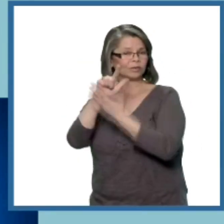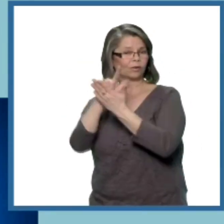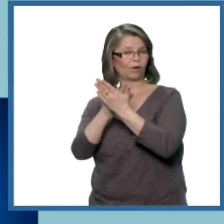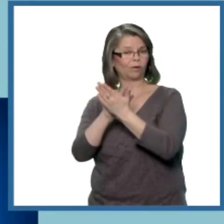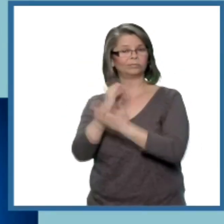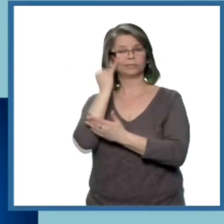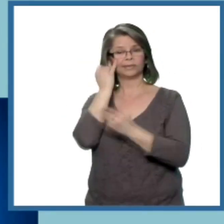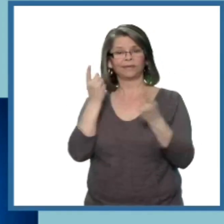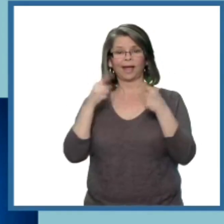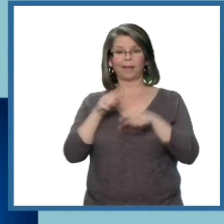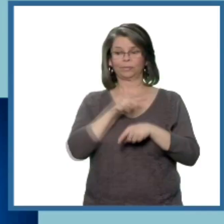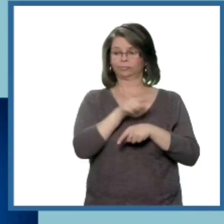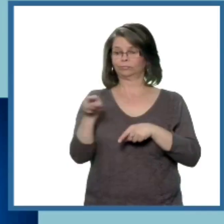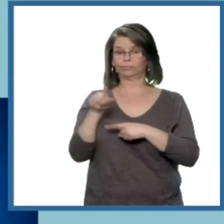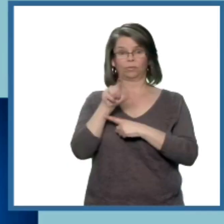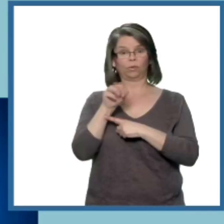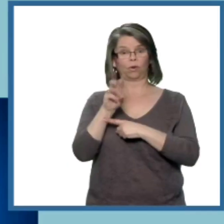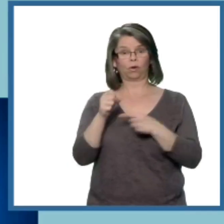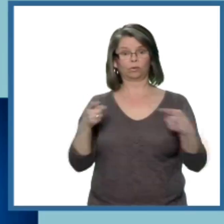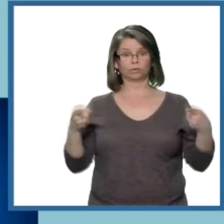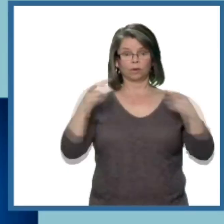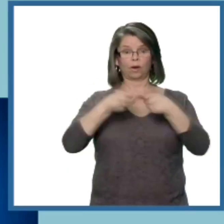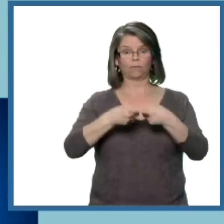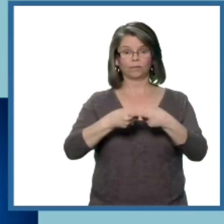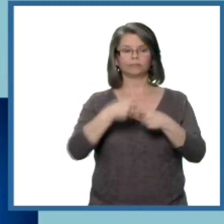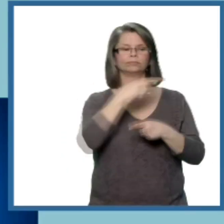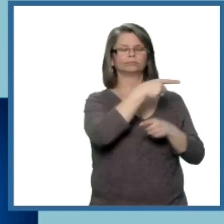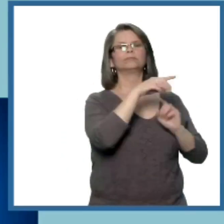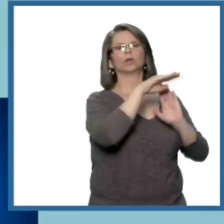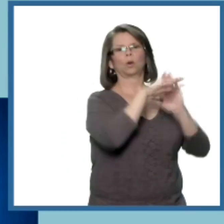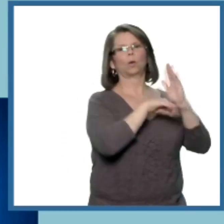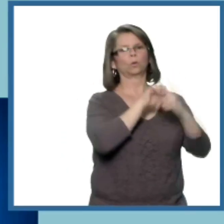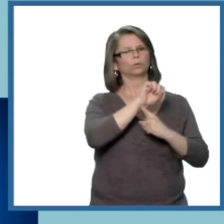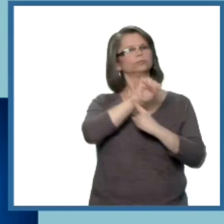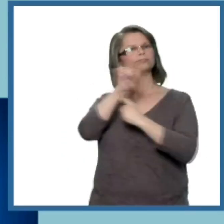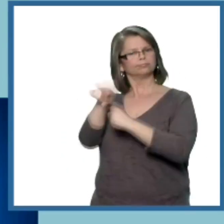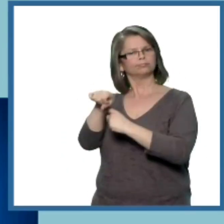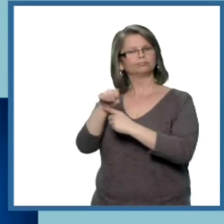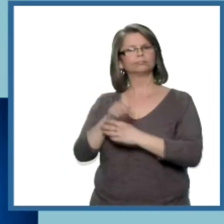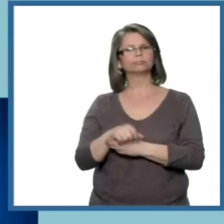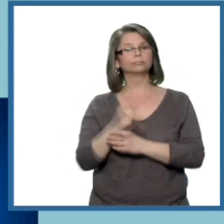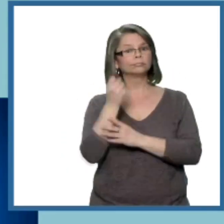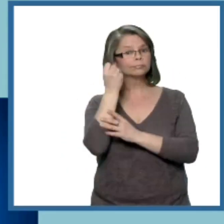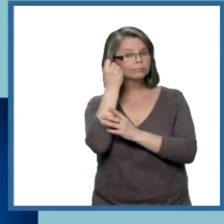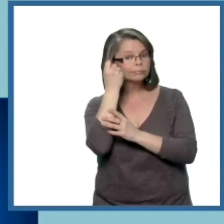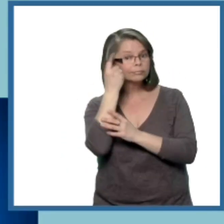The Code has primacy. It overrides the AODA and other provincial laws when there is a conflict.